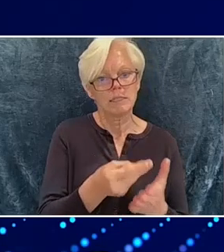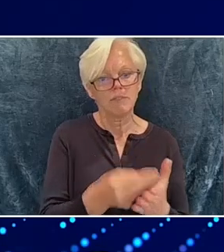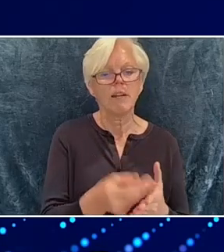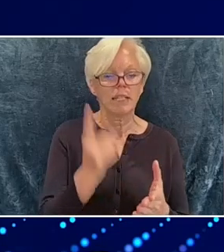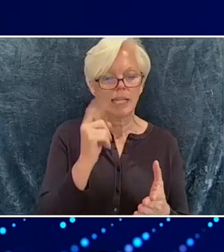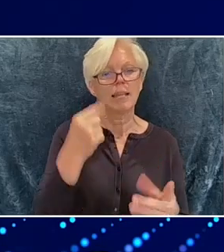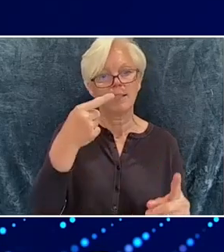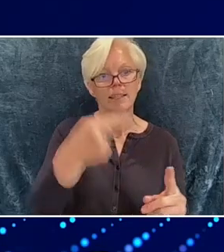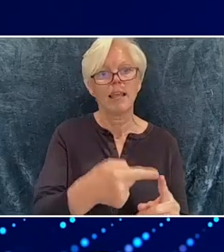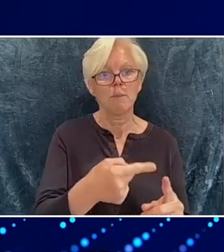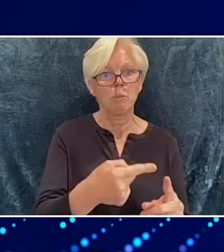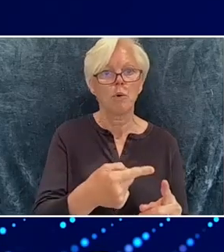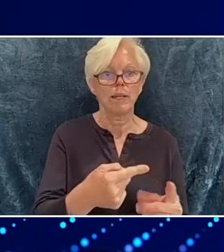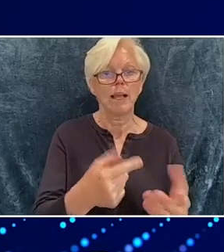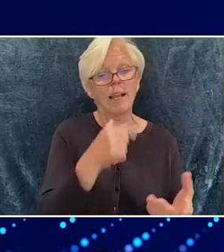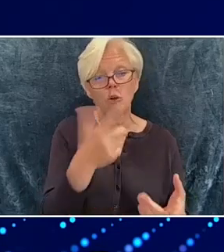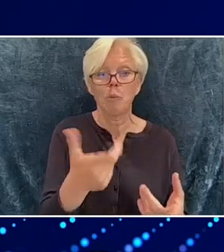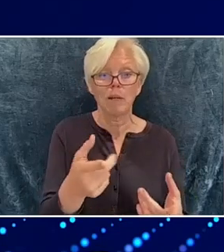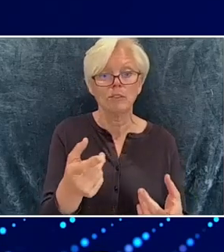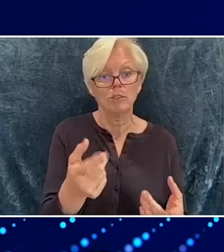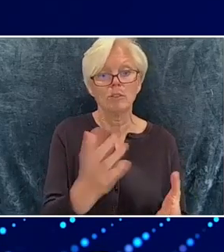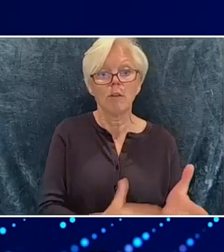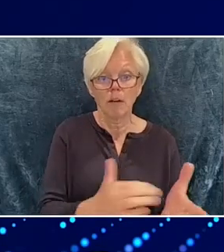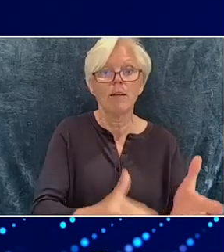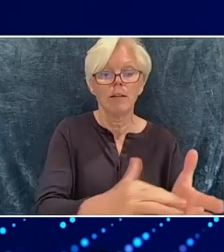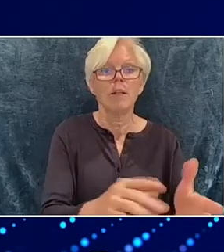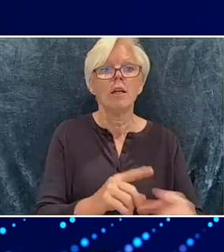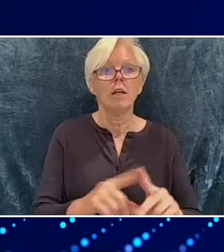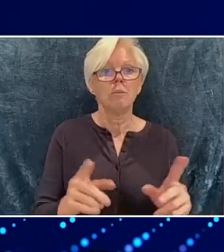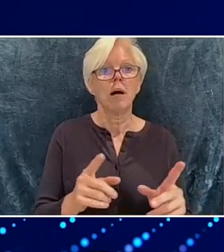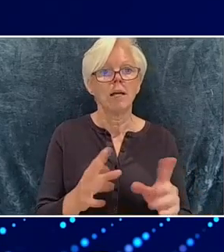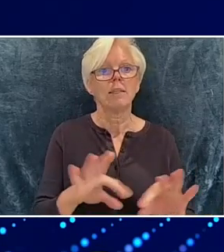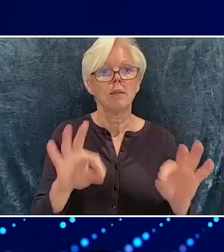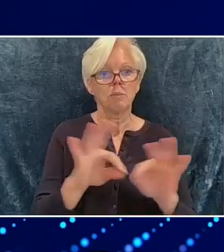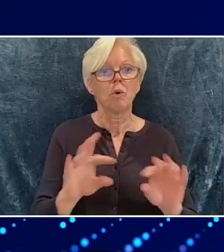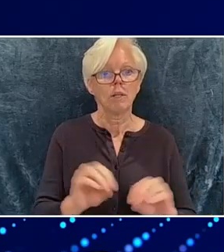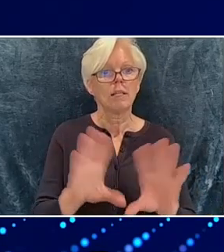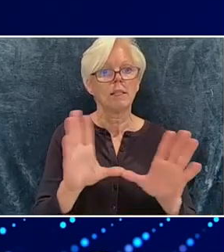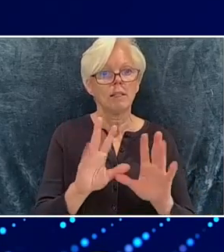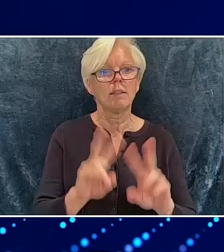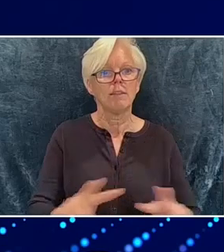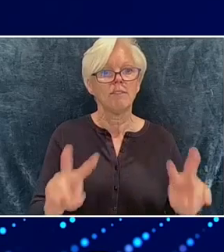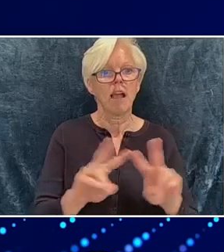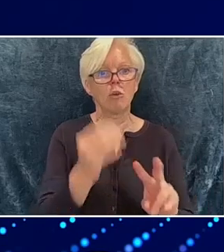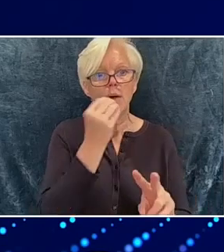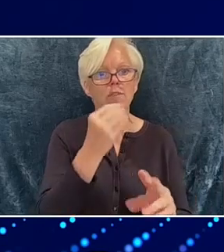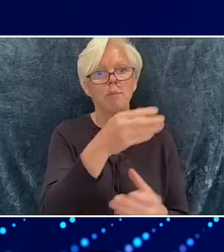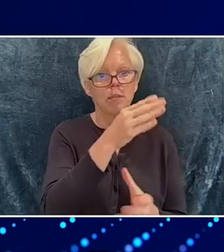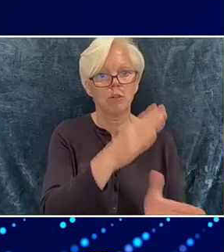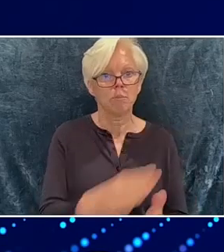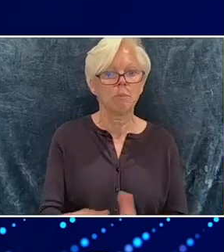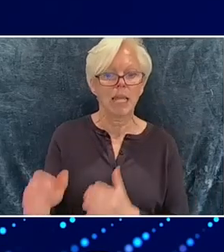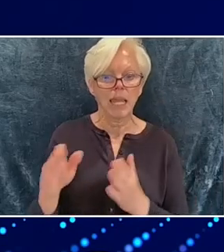know, not to beat a dead horse, but the important of- the importance of including the value of the meal plans, the meals themselves, right?